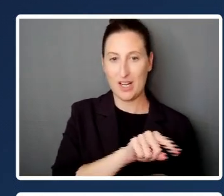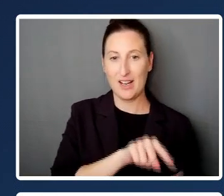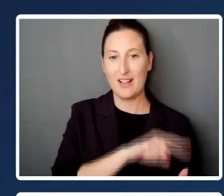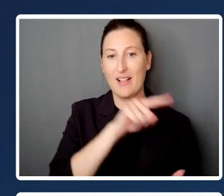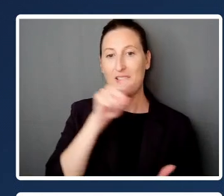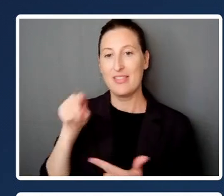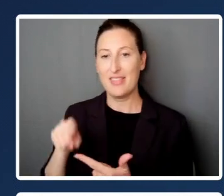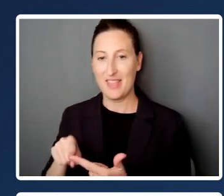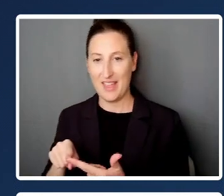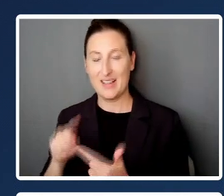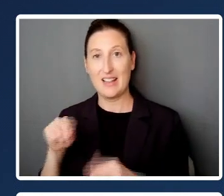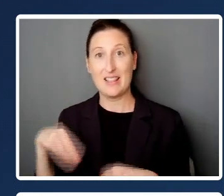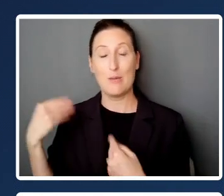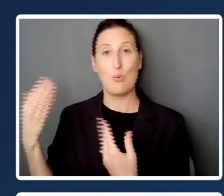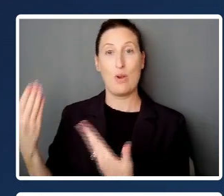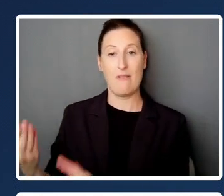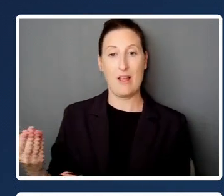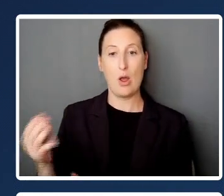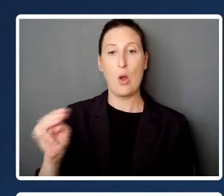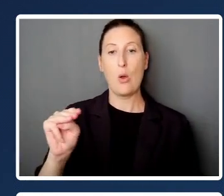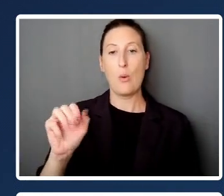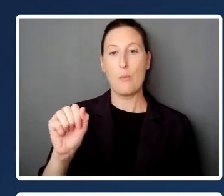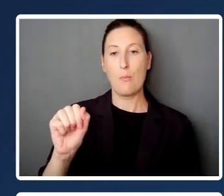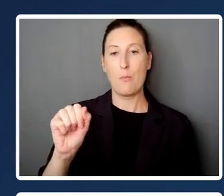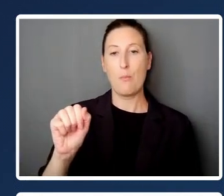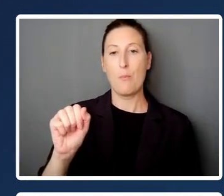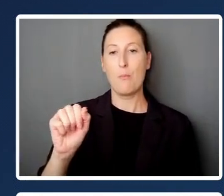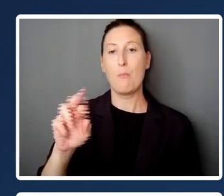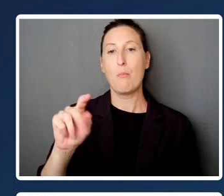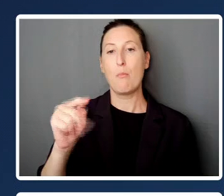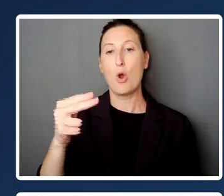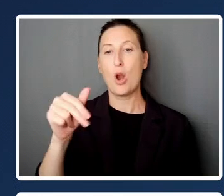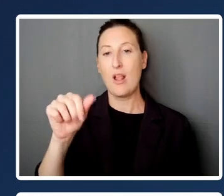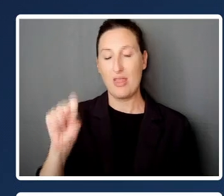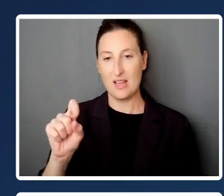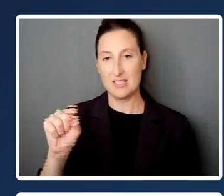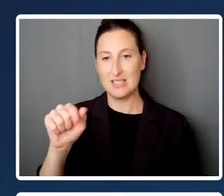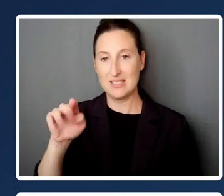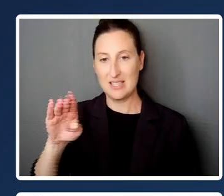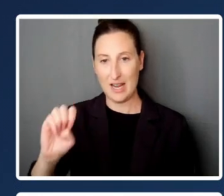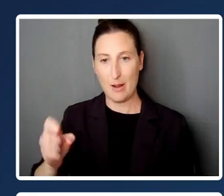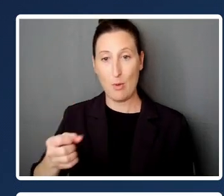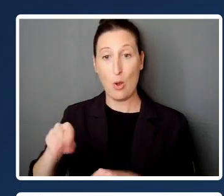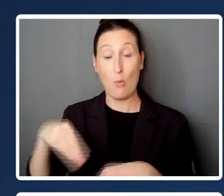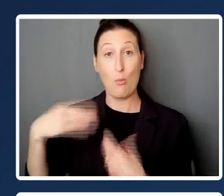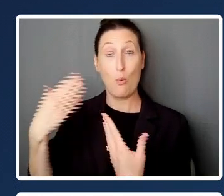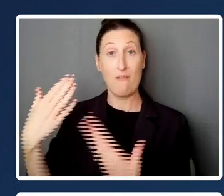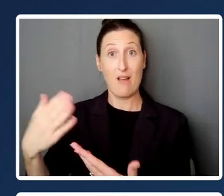for everyone to take home for free in these beautiful bags that were designed by students